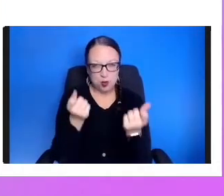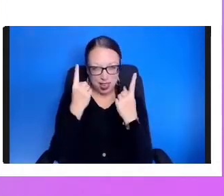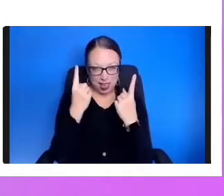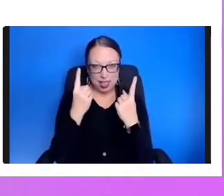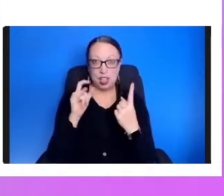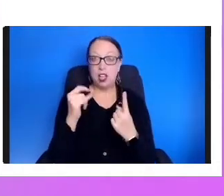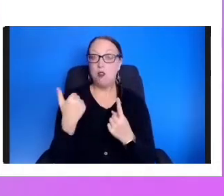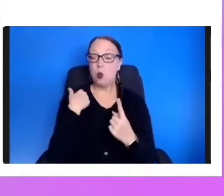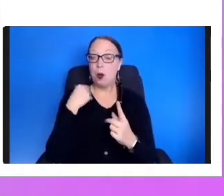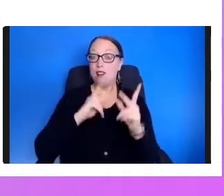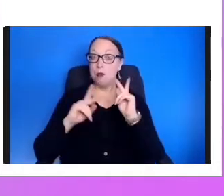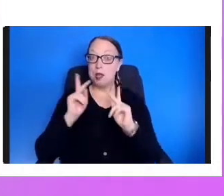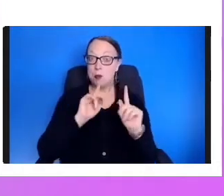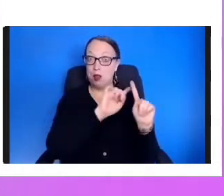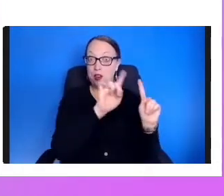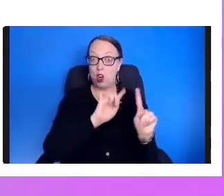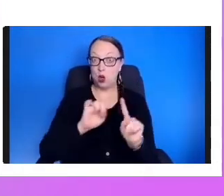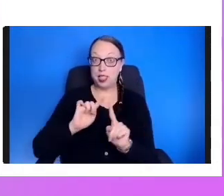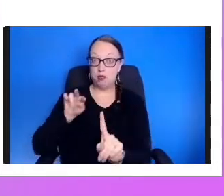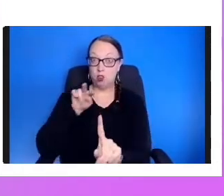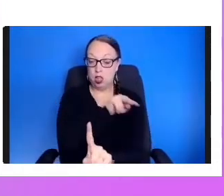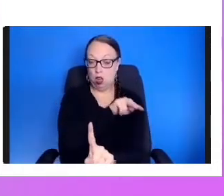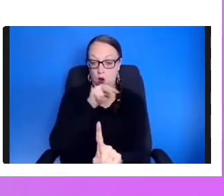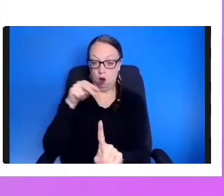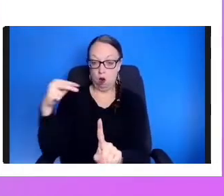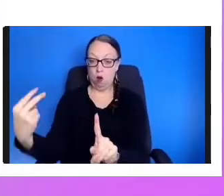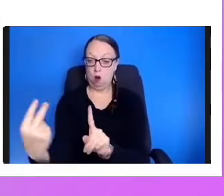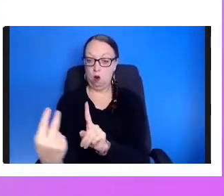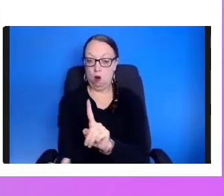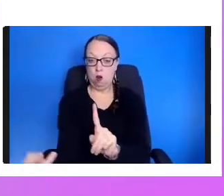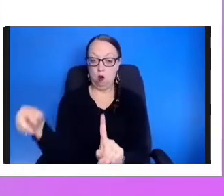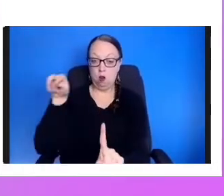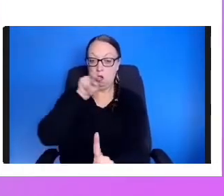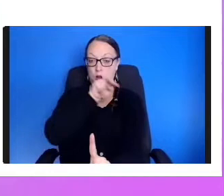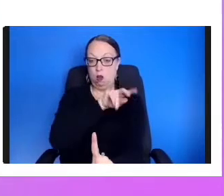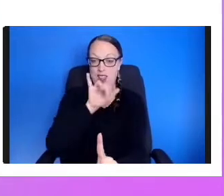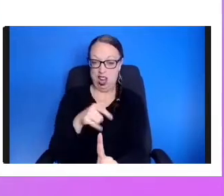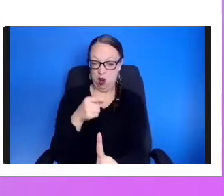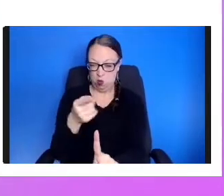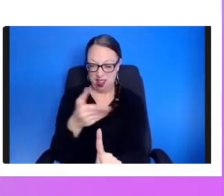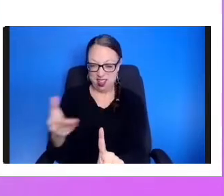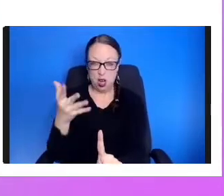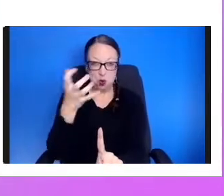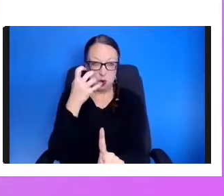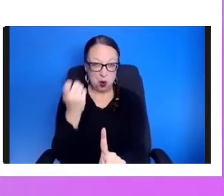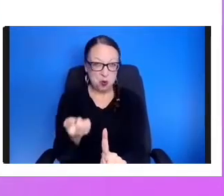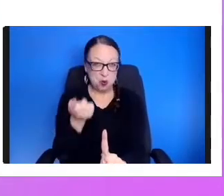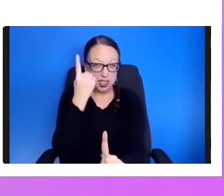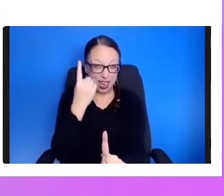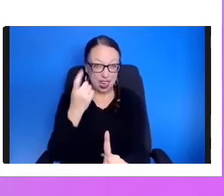looking out in different directions you'll get these very wide perspectives on that environment